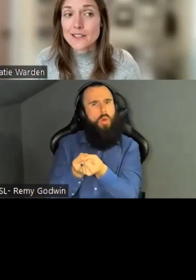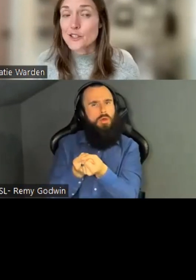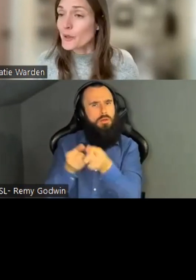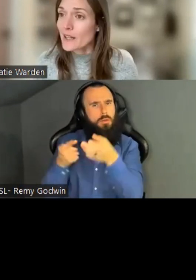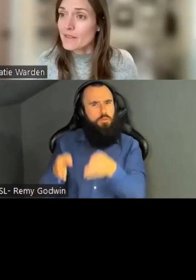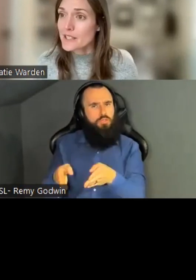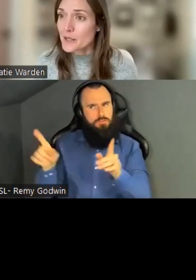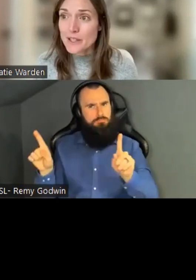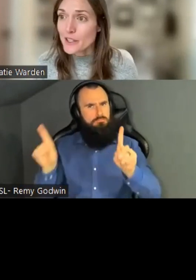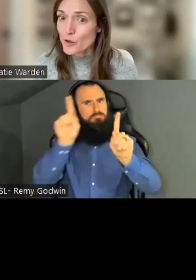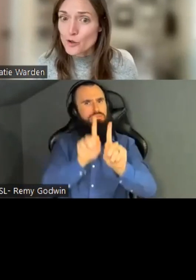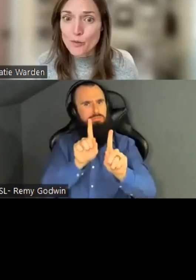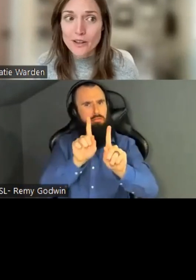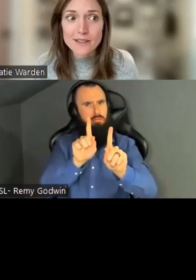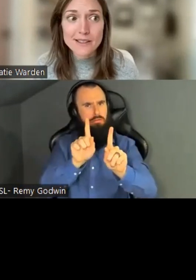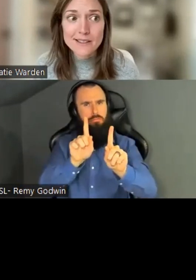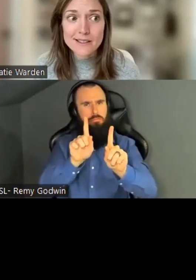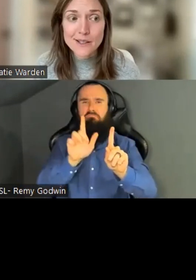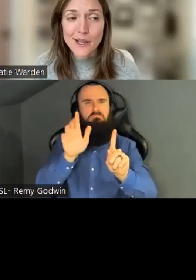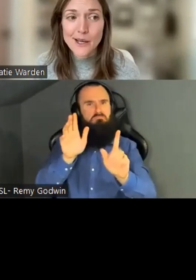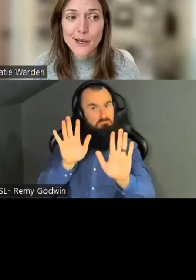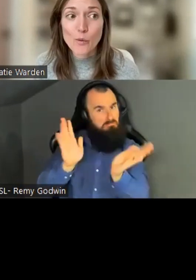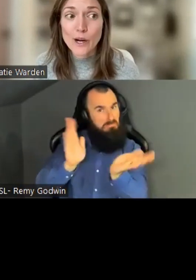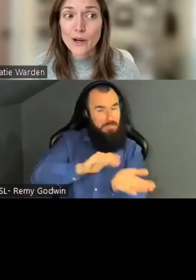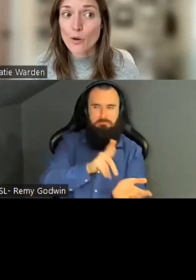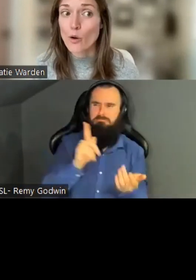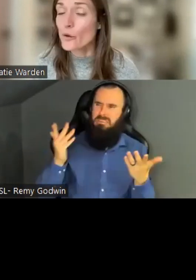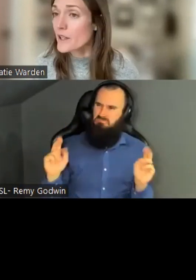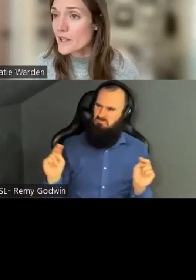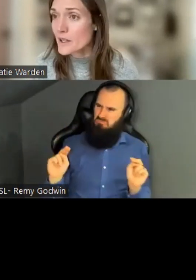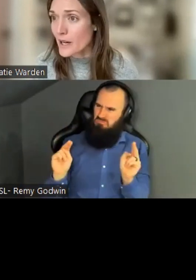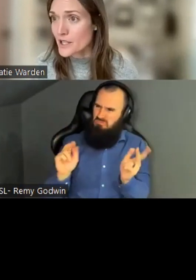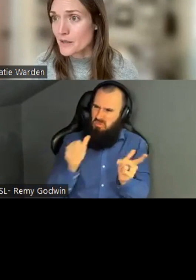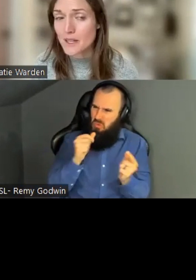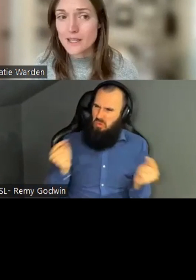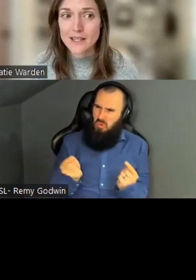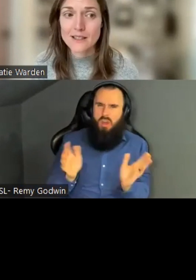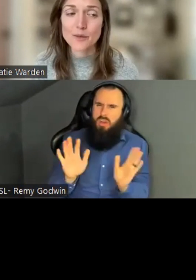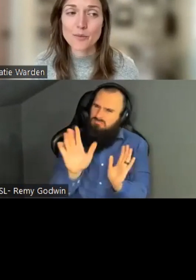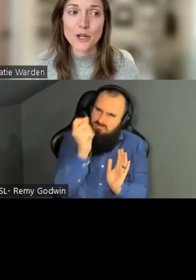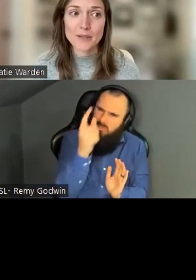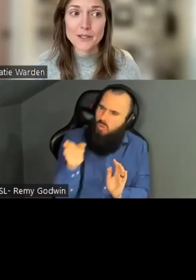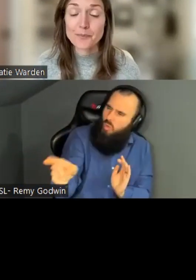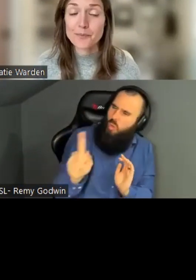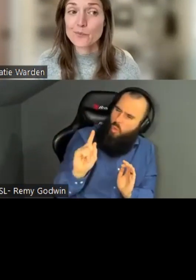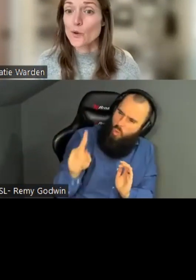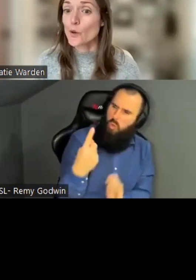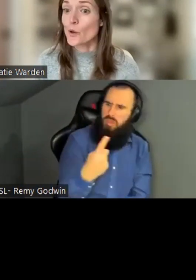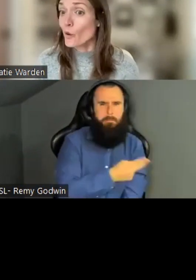And so we have seemingly neutral policies where only the patient may attend an appointment